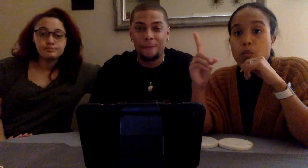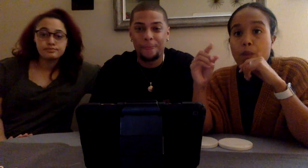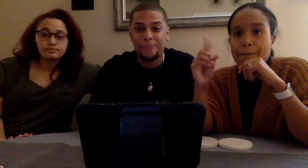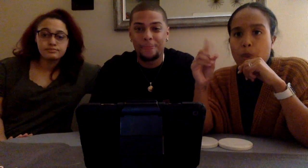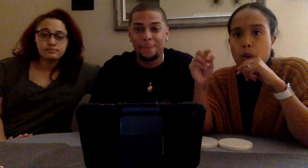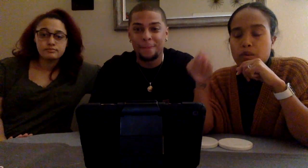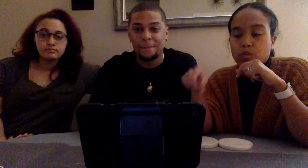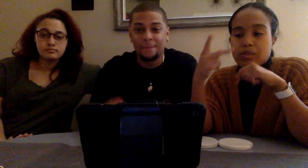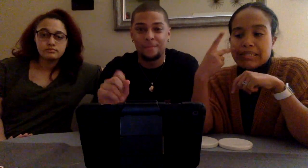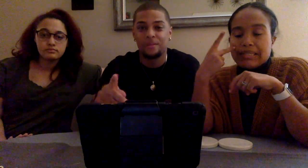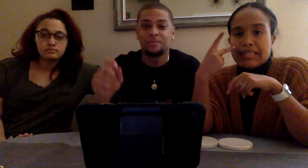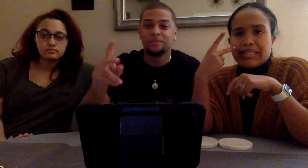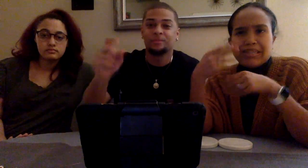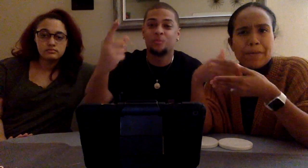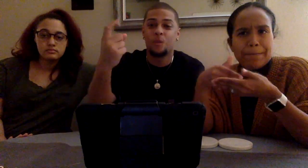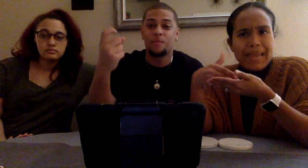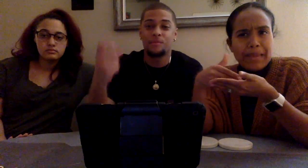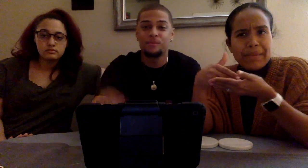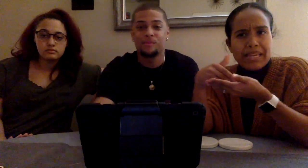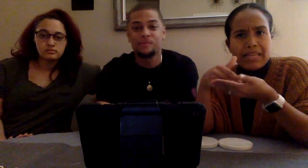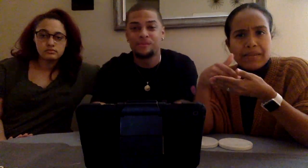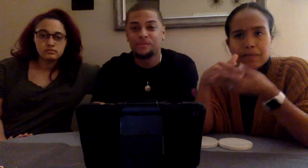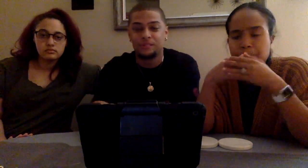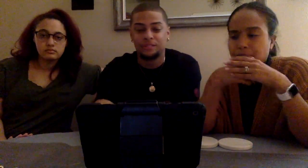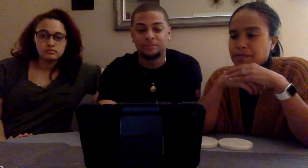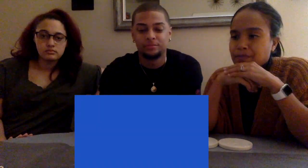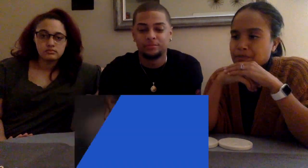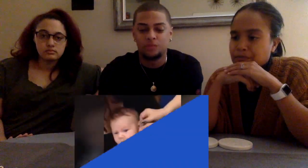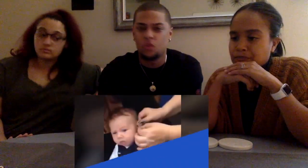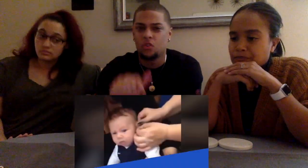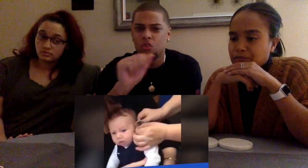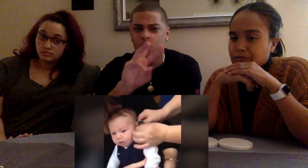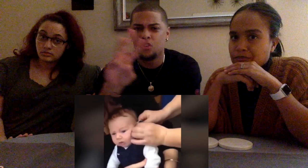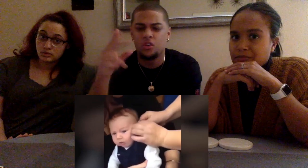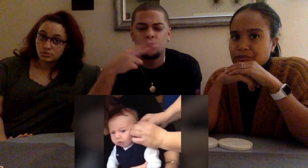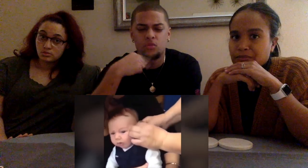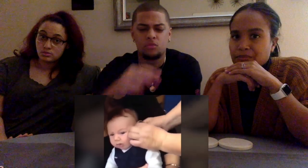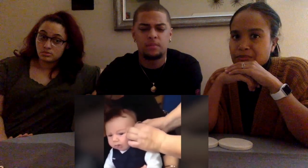V: One more! We will see a baby Dante: Awwww cute!